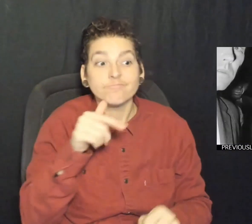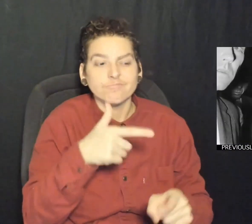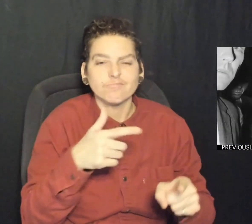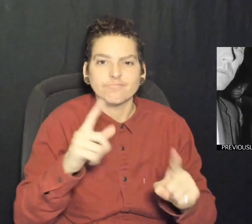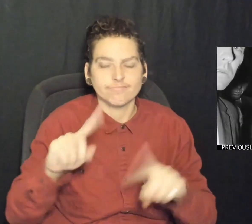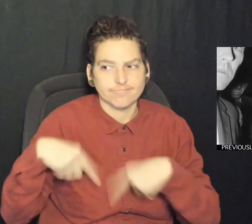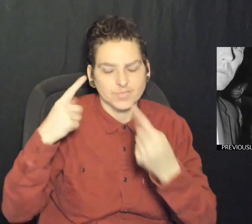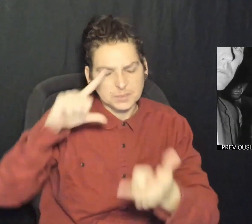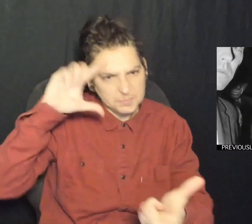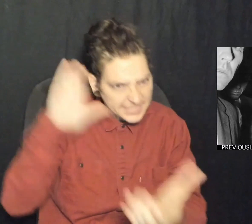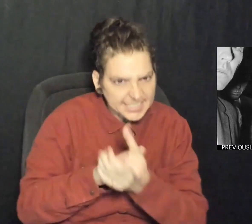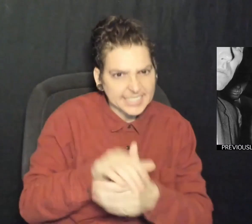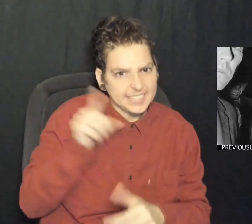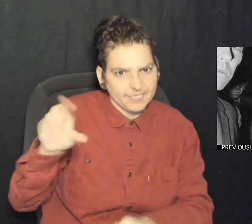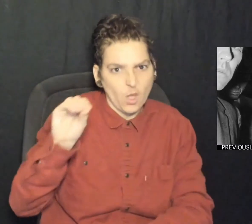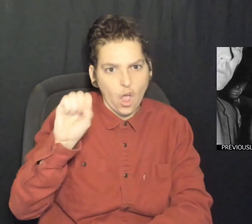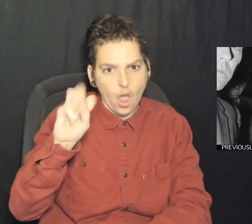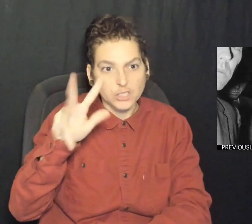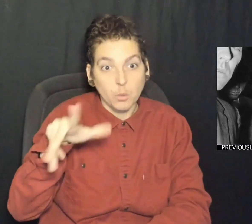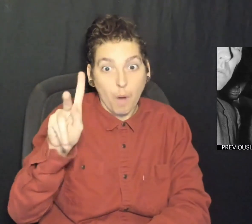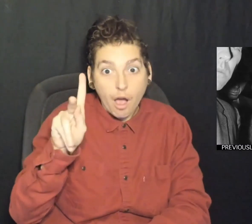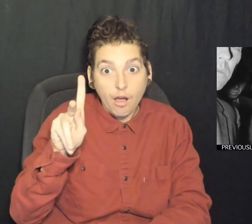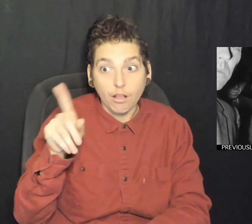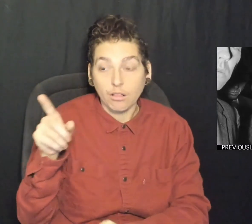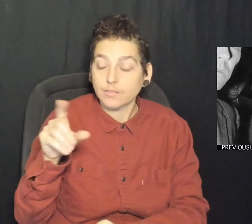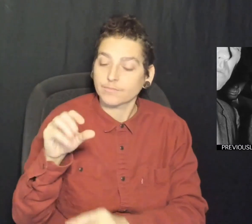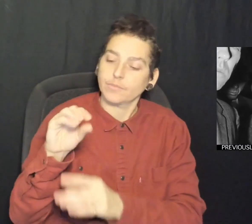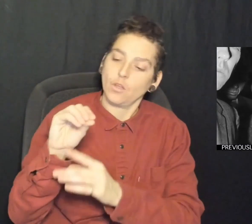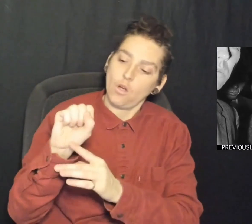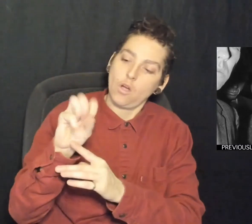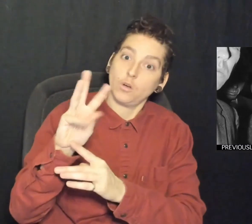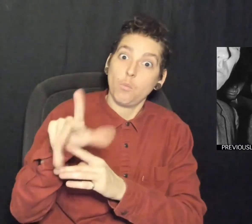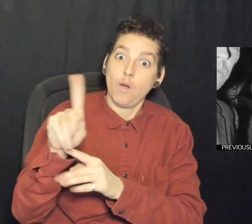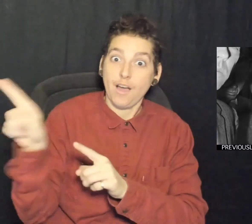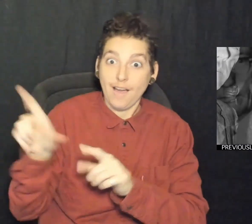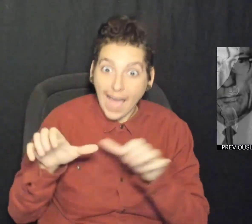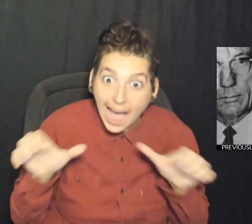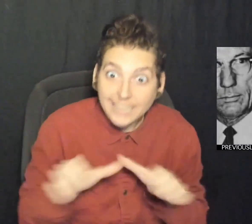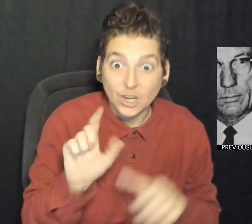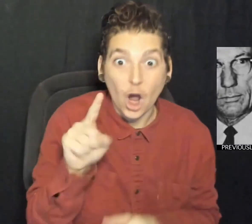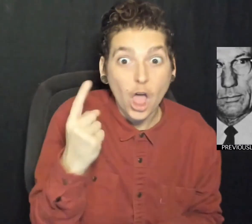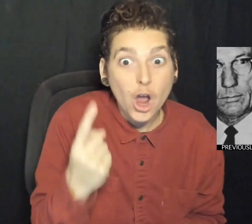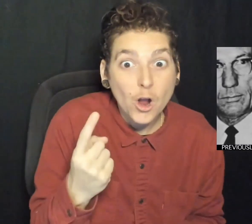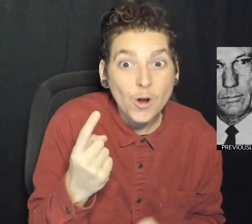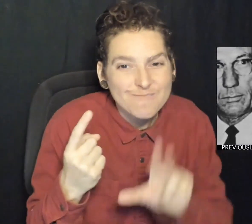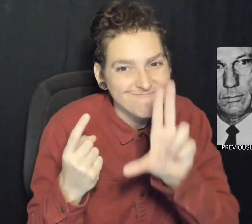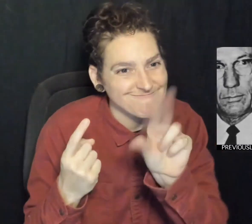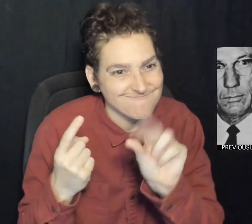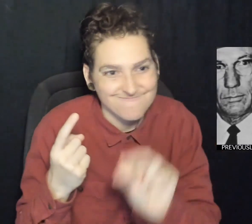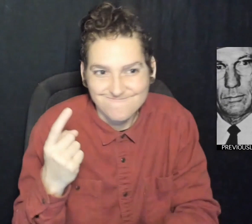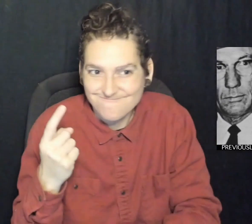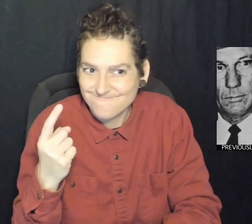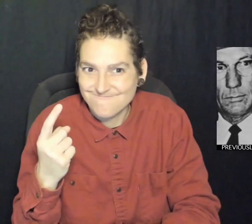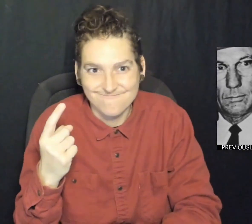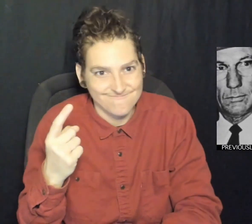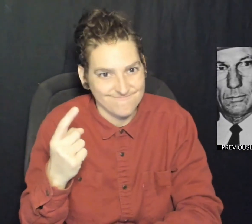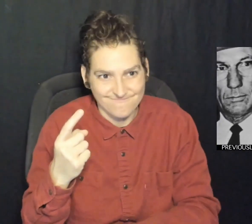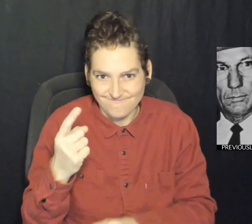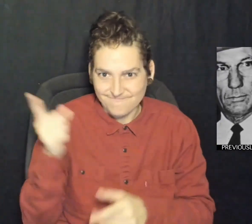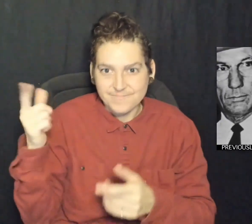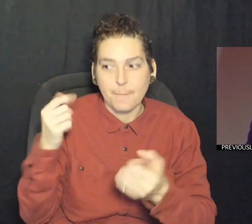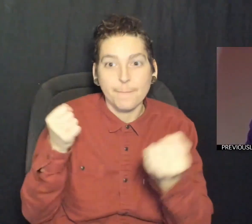confirming to conspiracy theorists who have long believed Oswald did not act alone and